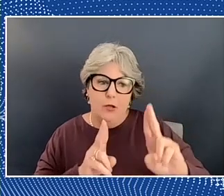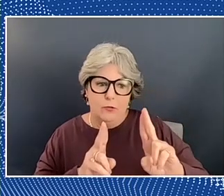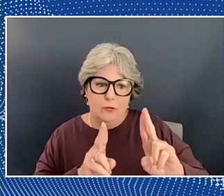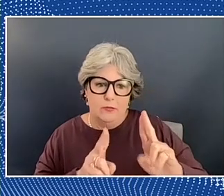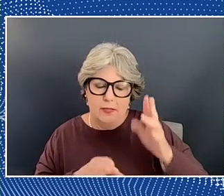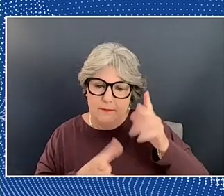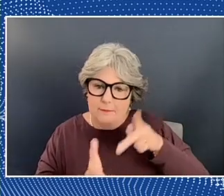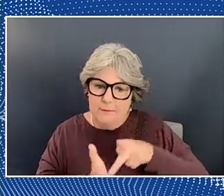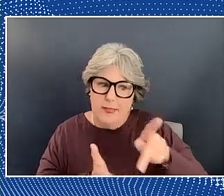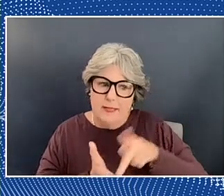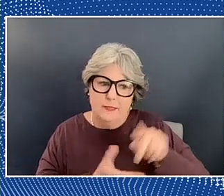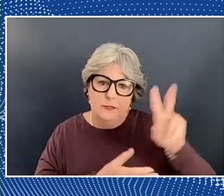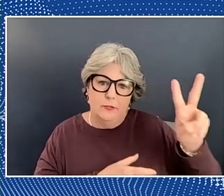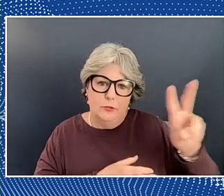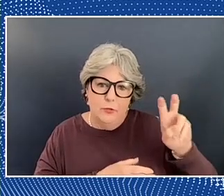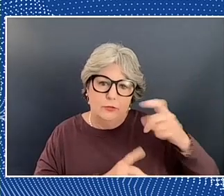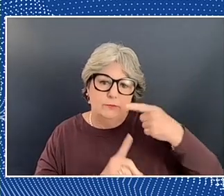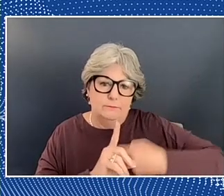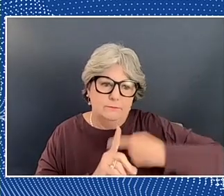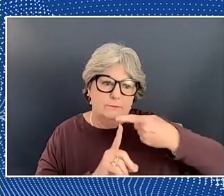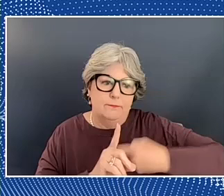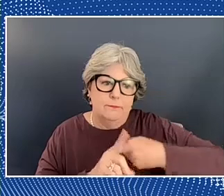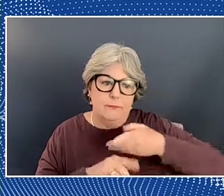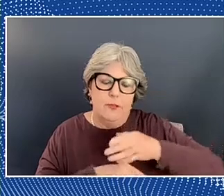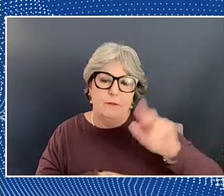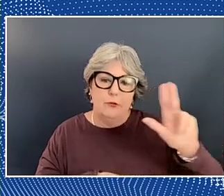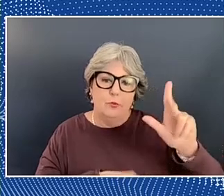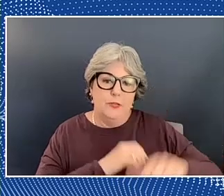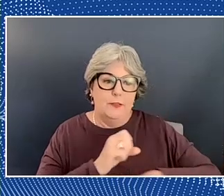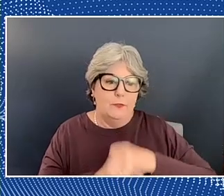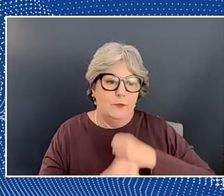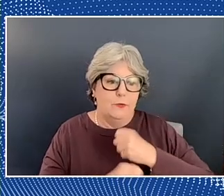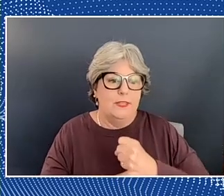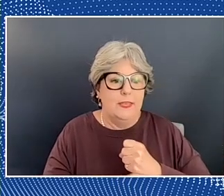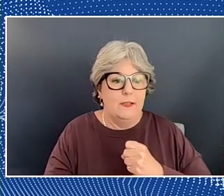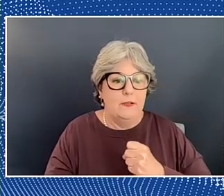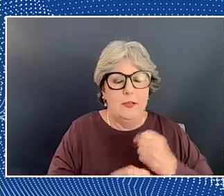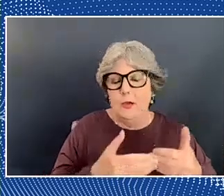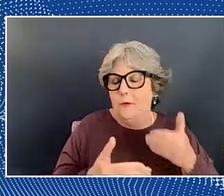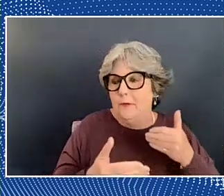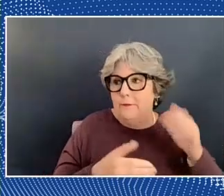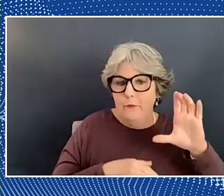the $200 per month for over 23 years. Prior to COVID, his monthly statements